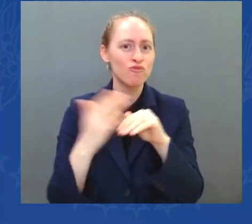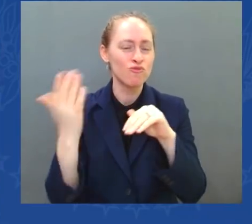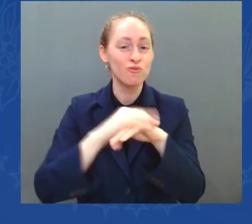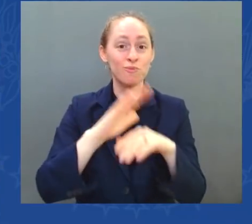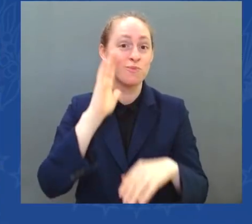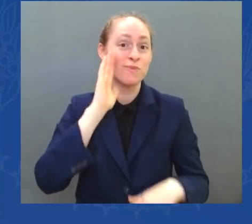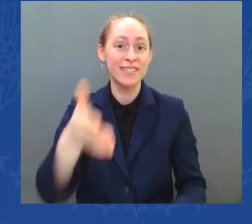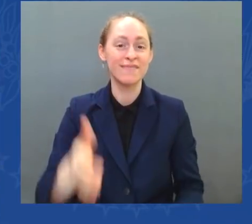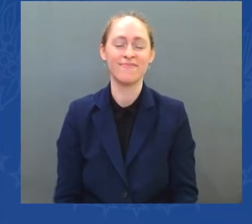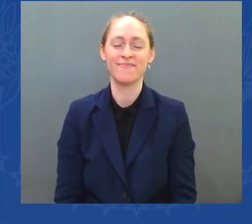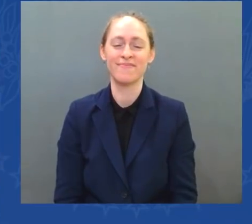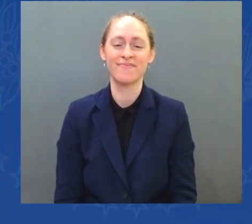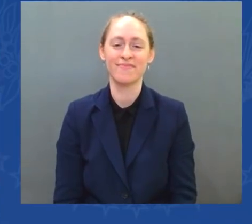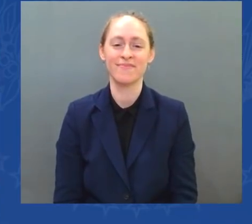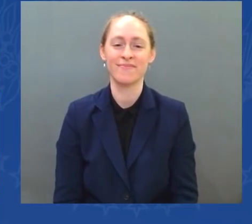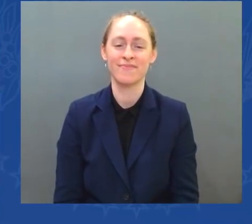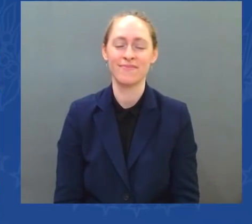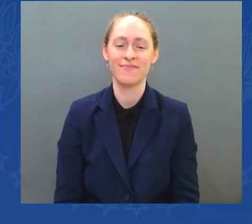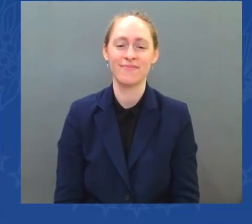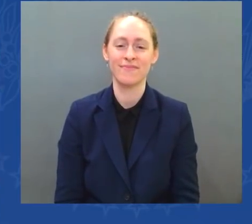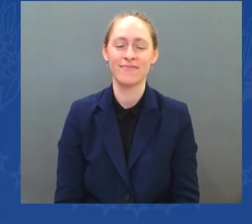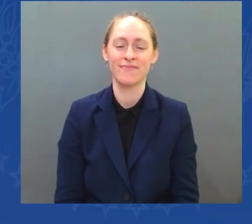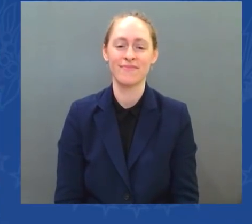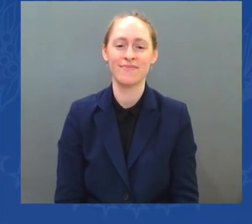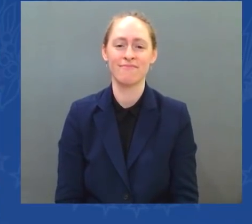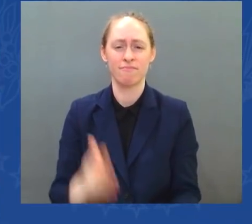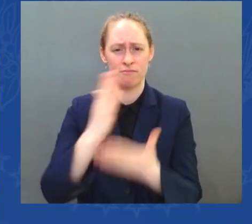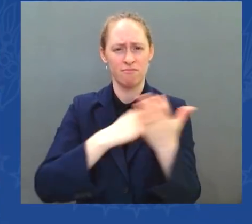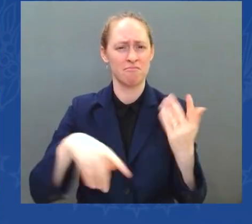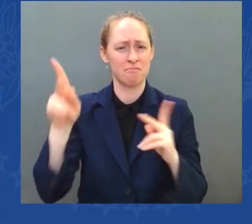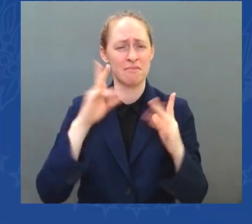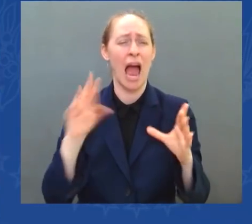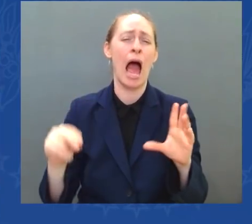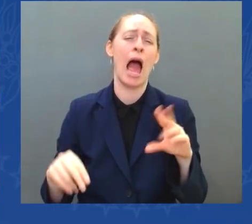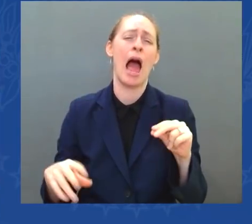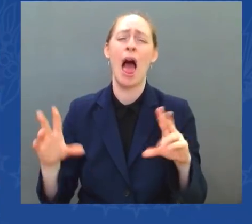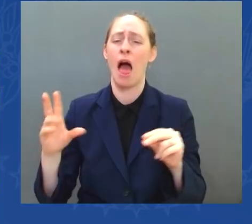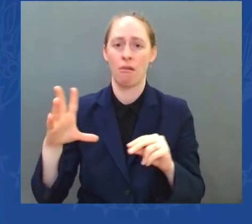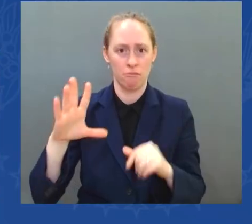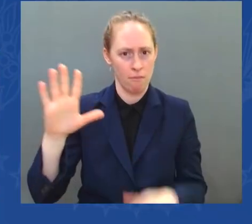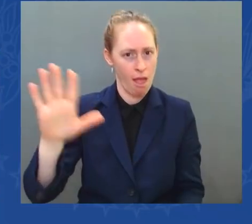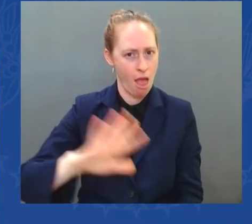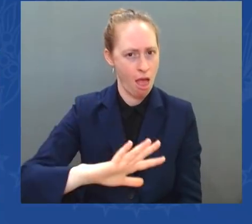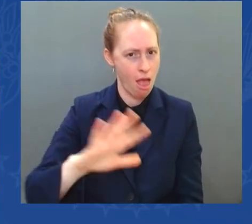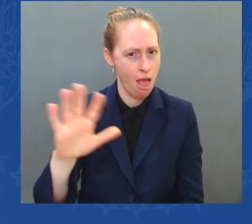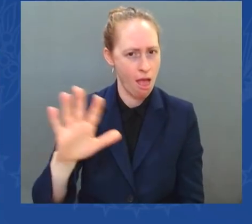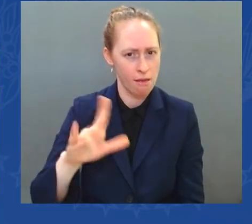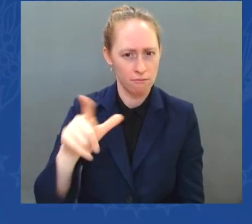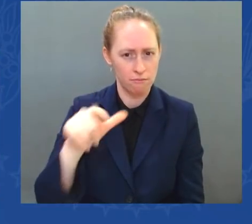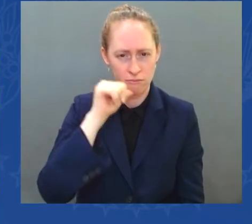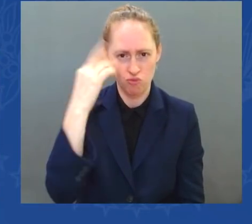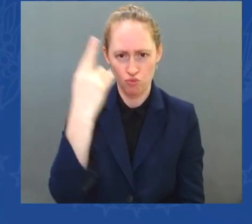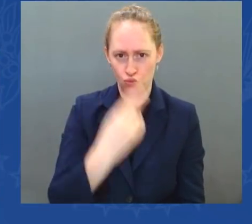but everybody's realized what an incredible asset the HBCUs are. We're also working to increase Pell Grants